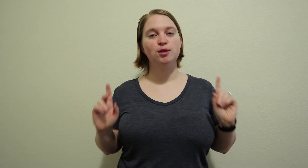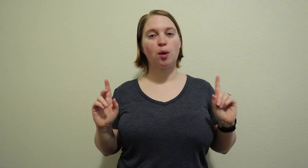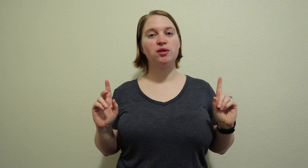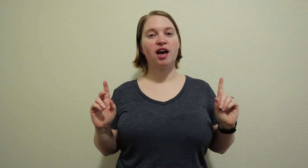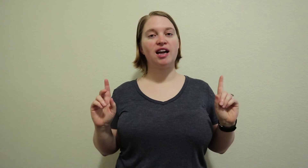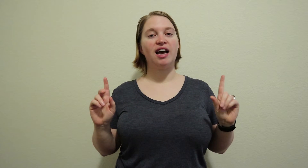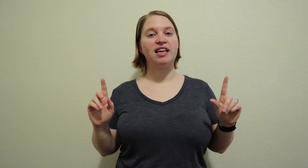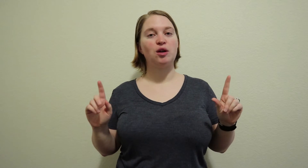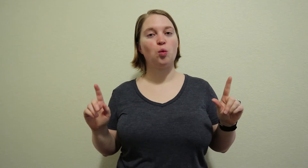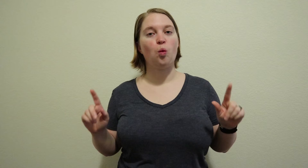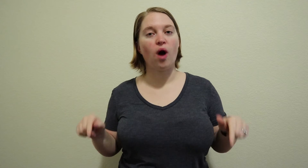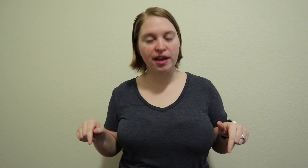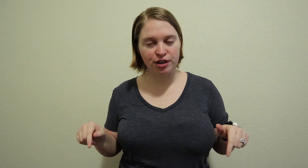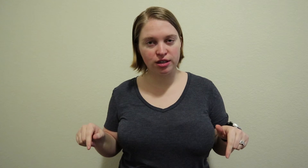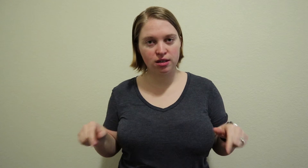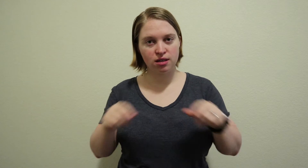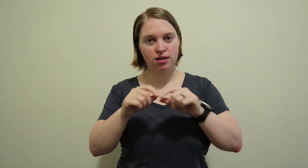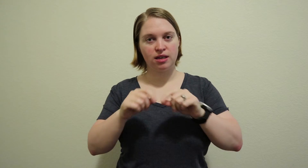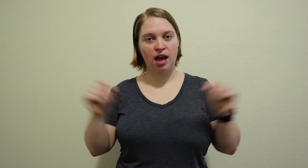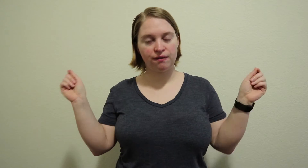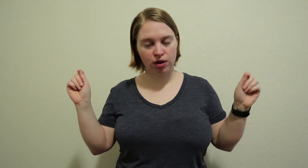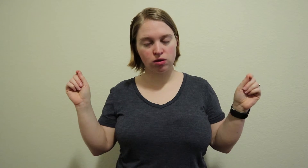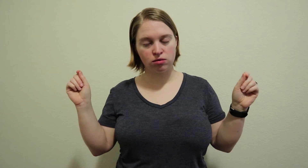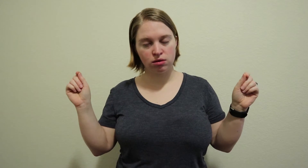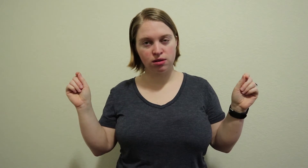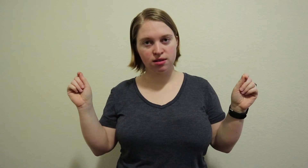so that I get a wired headphone